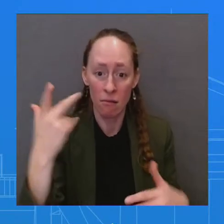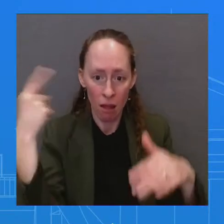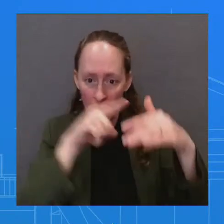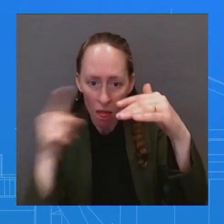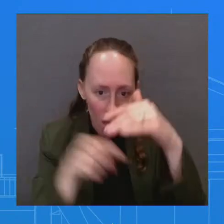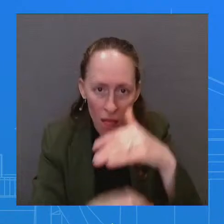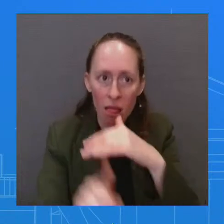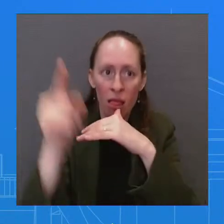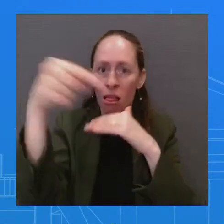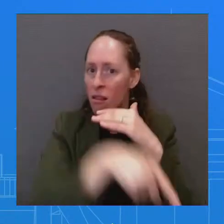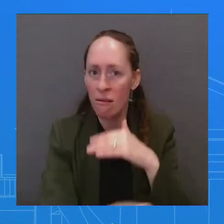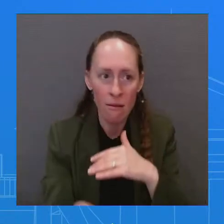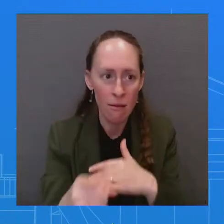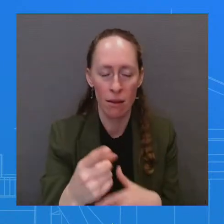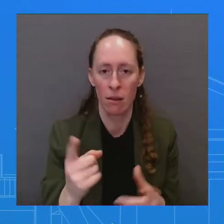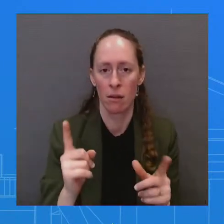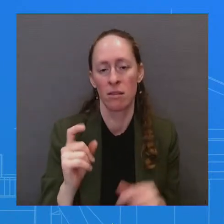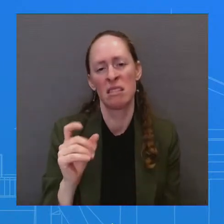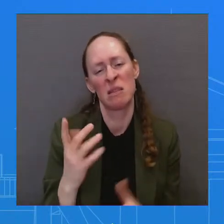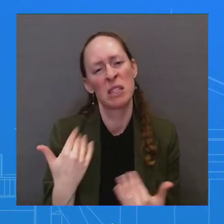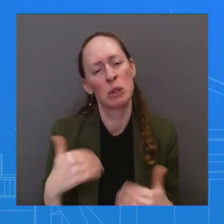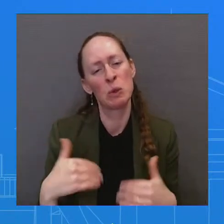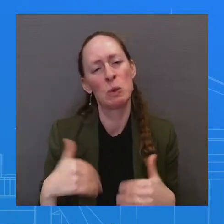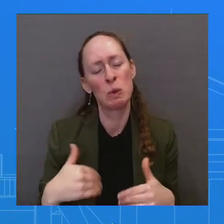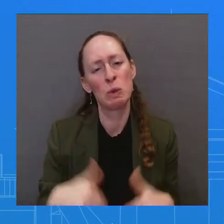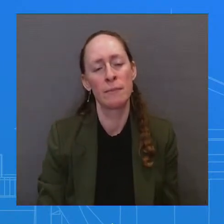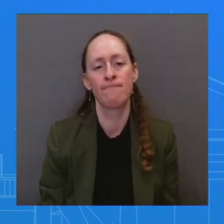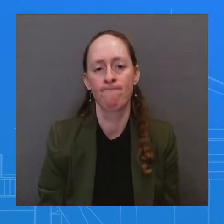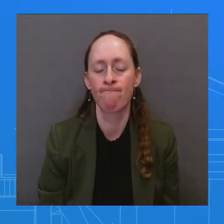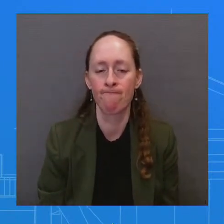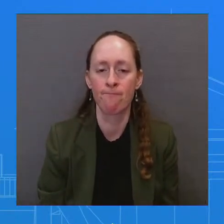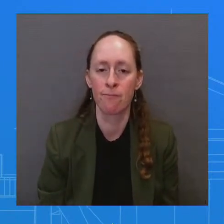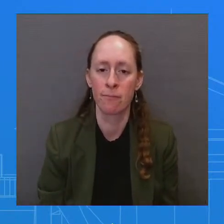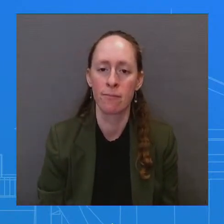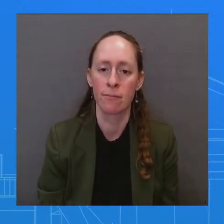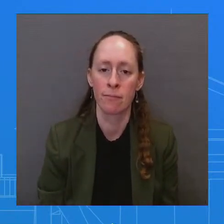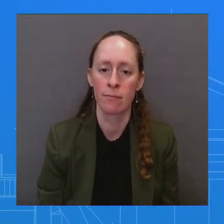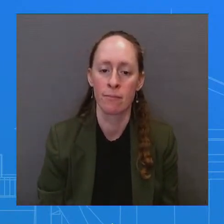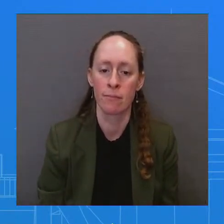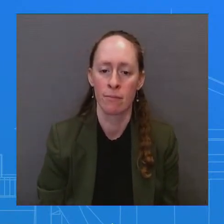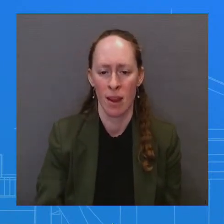I think it's important to also remember that Hamas likely doesn't hold each and every one,